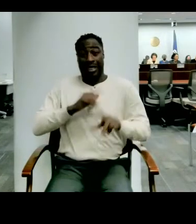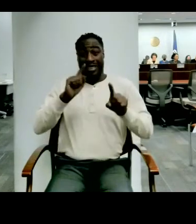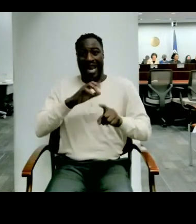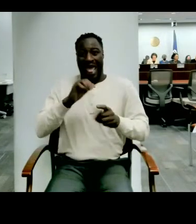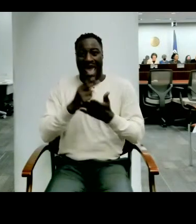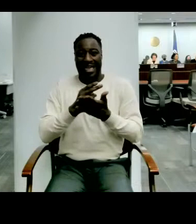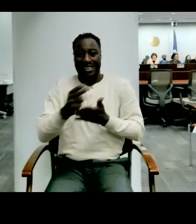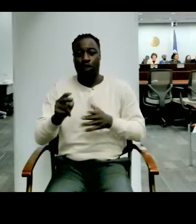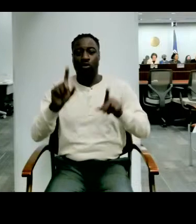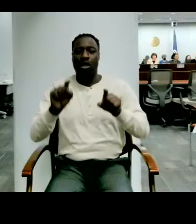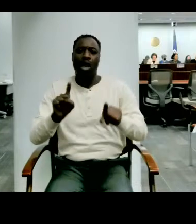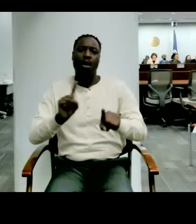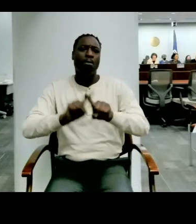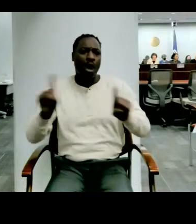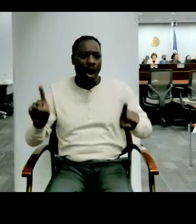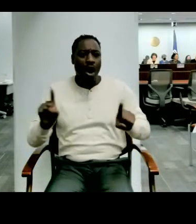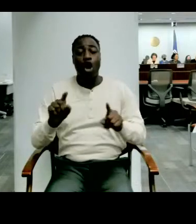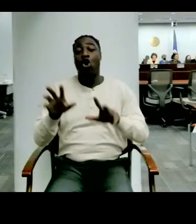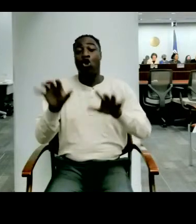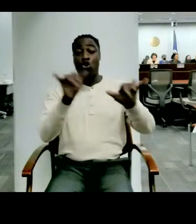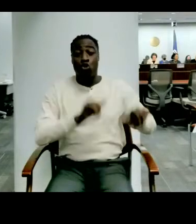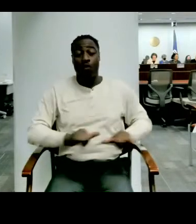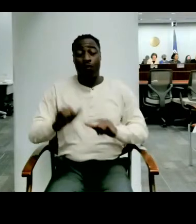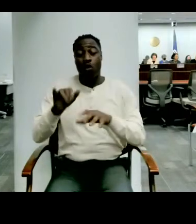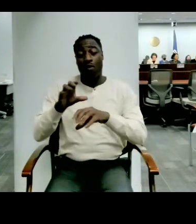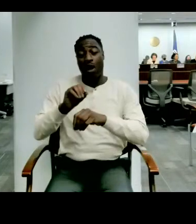However, the uniform guidelines on employee selectio